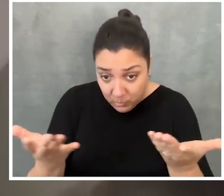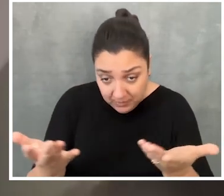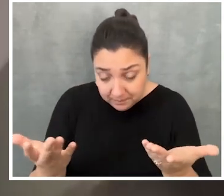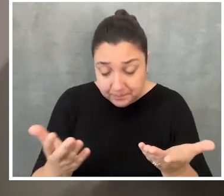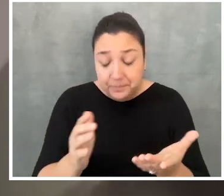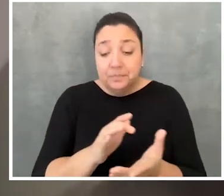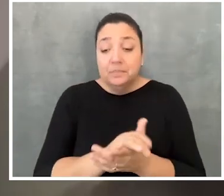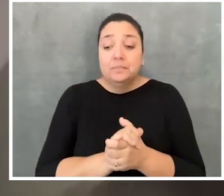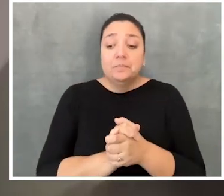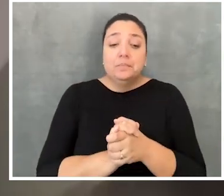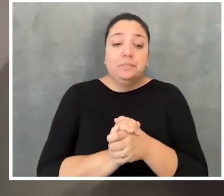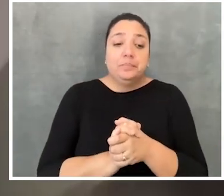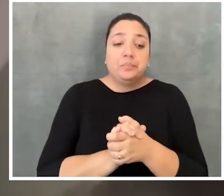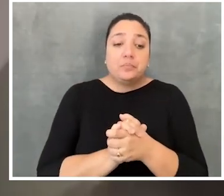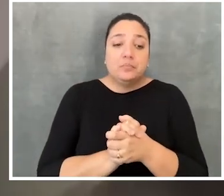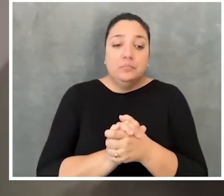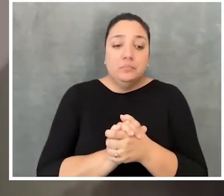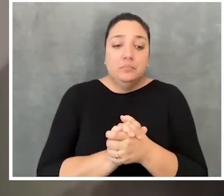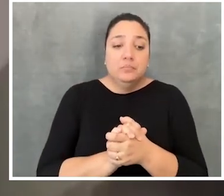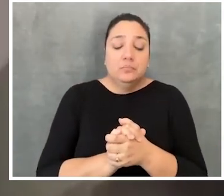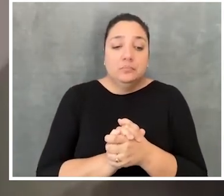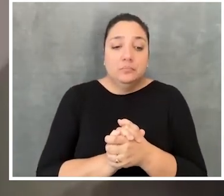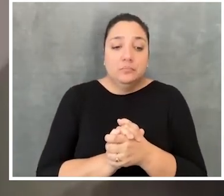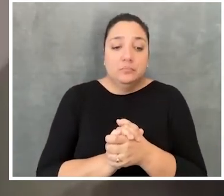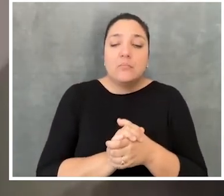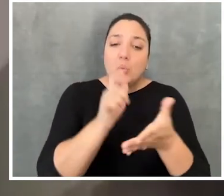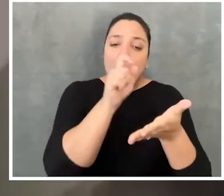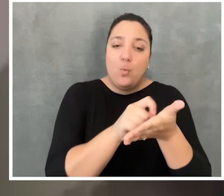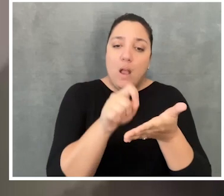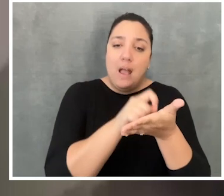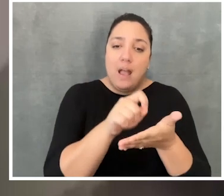could be shared include writing a narrative,